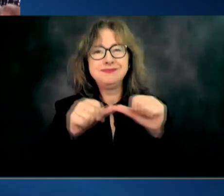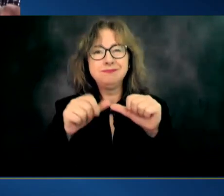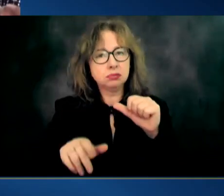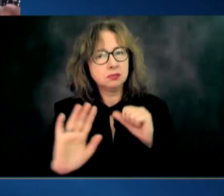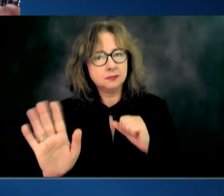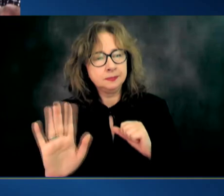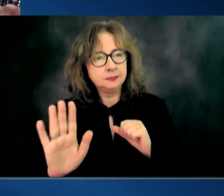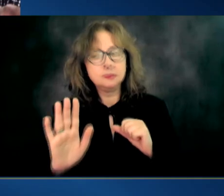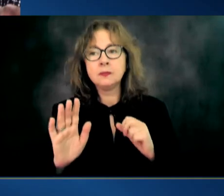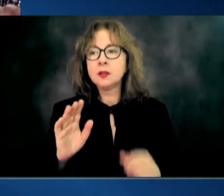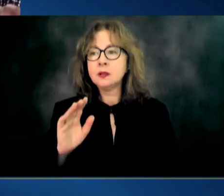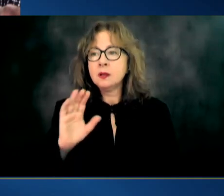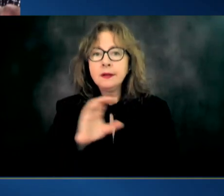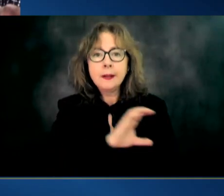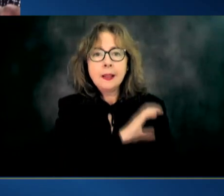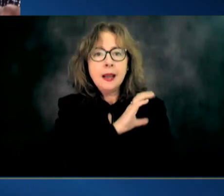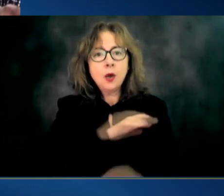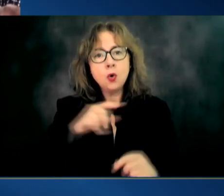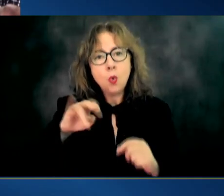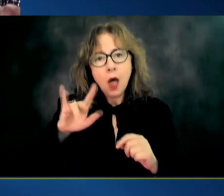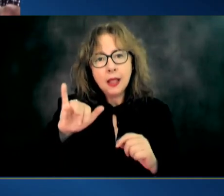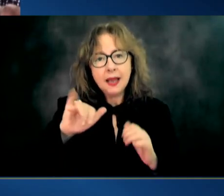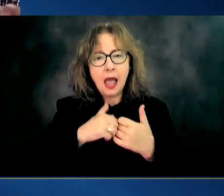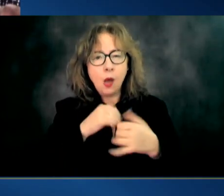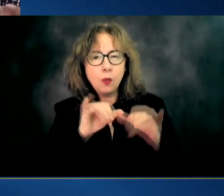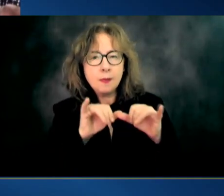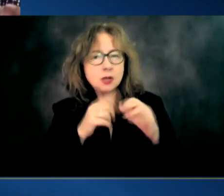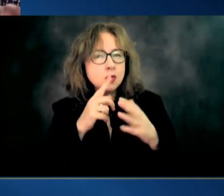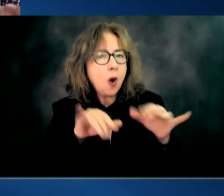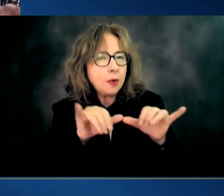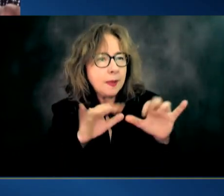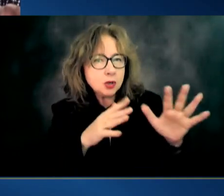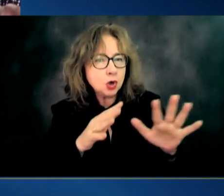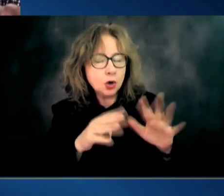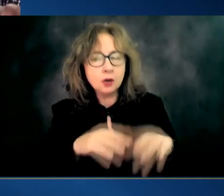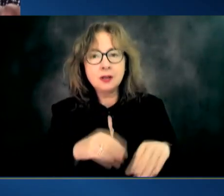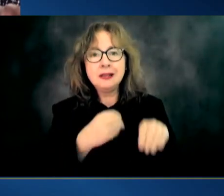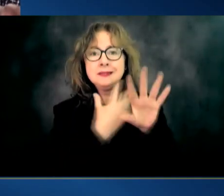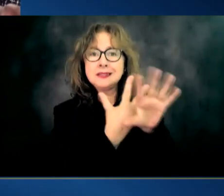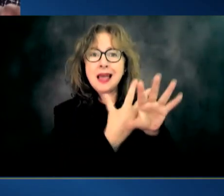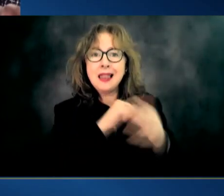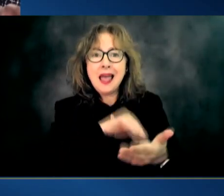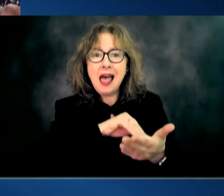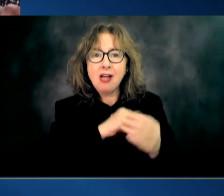measurement; telehealth; making sure that folks have access to and that providers get